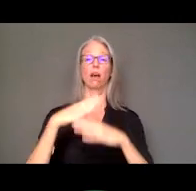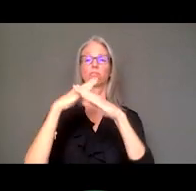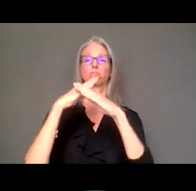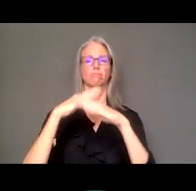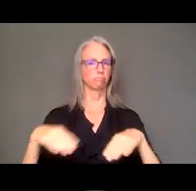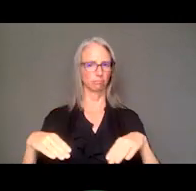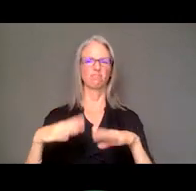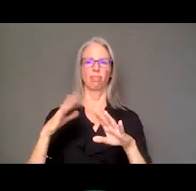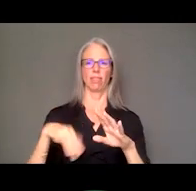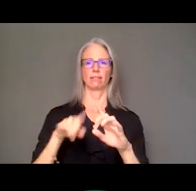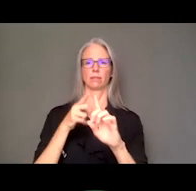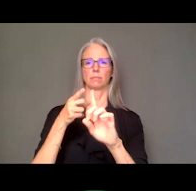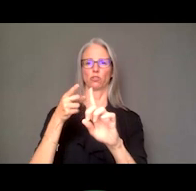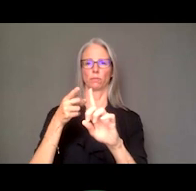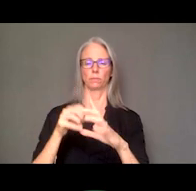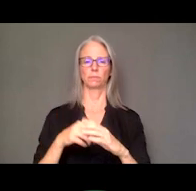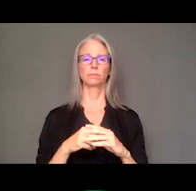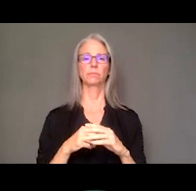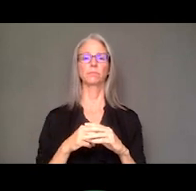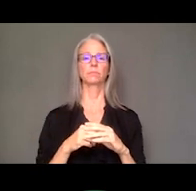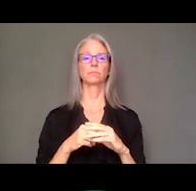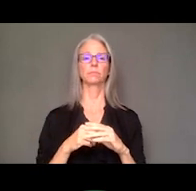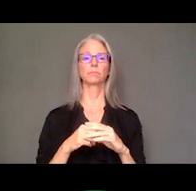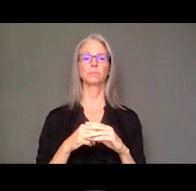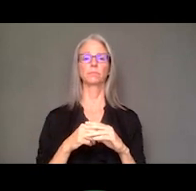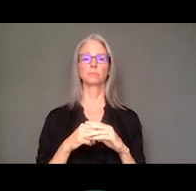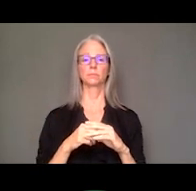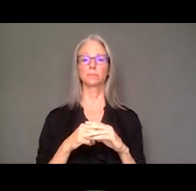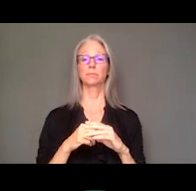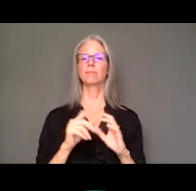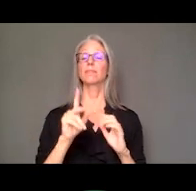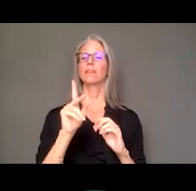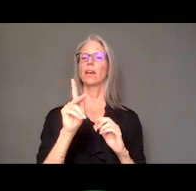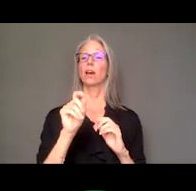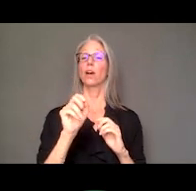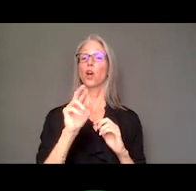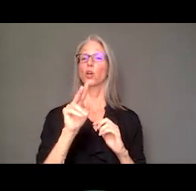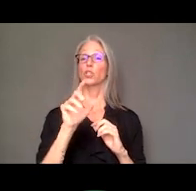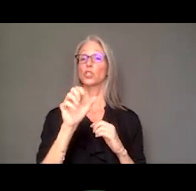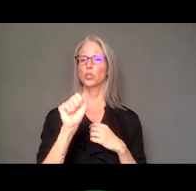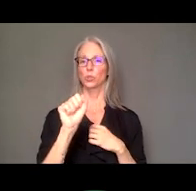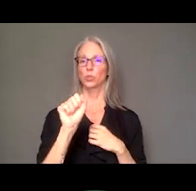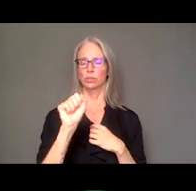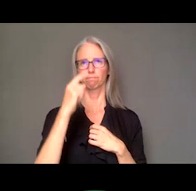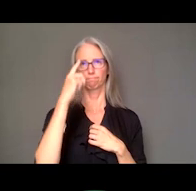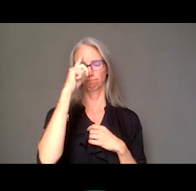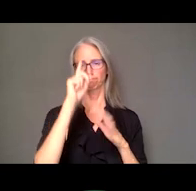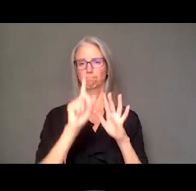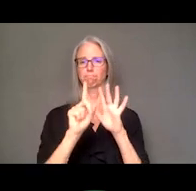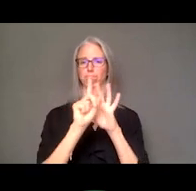Cactus is an initiative born out of the need to bridge the gap in outdoor accessibilities.